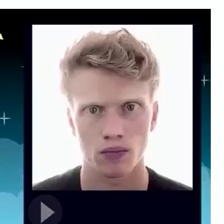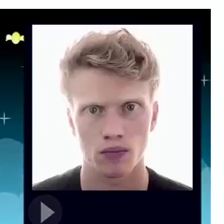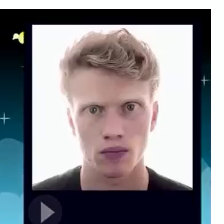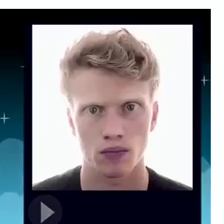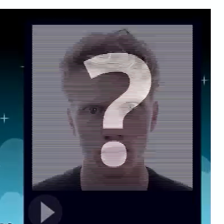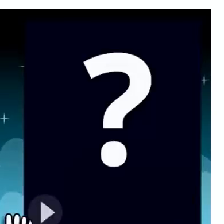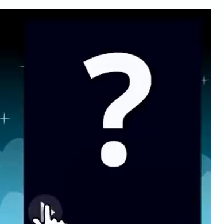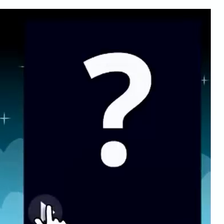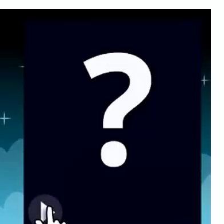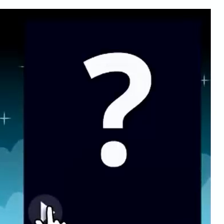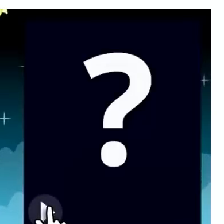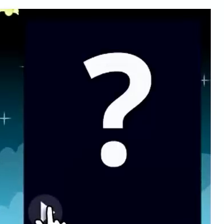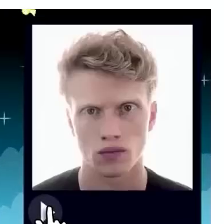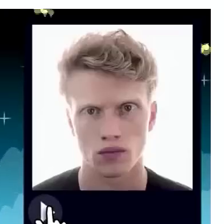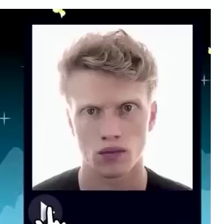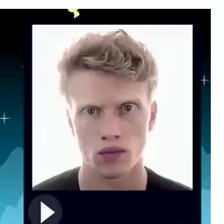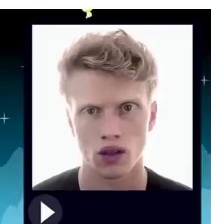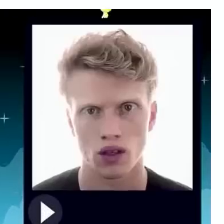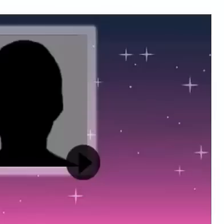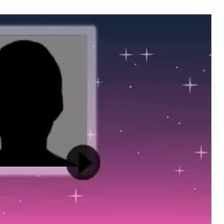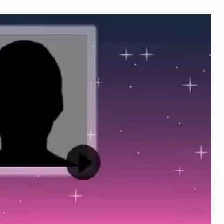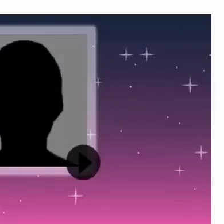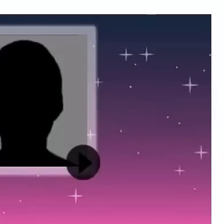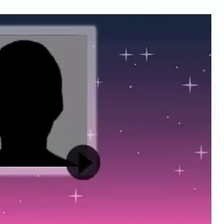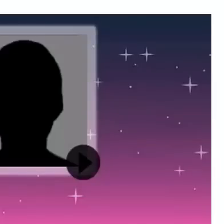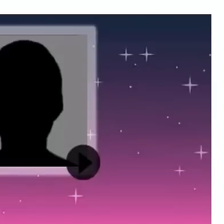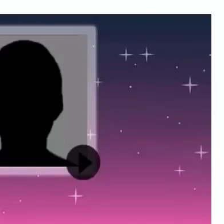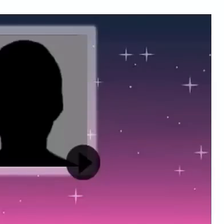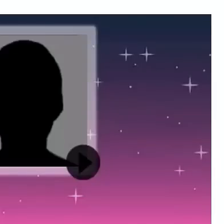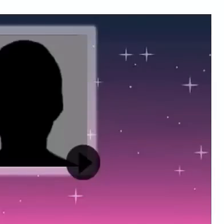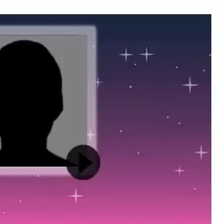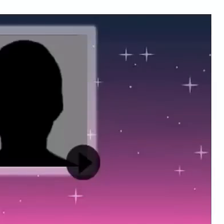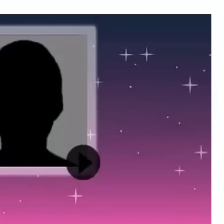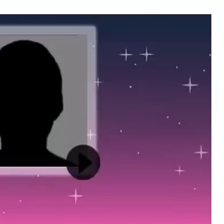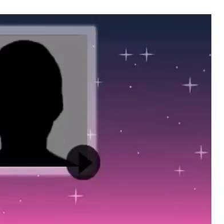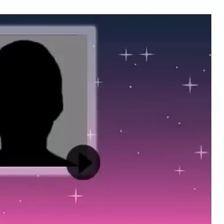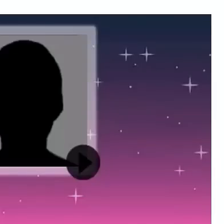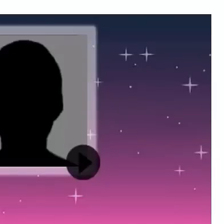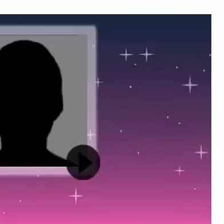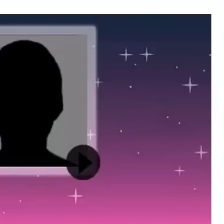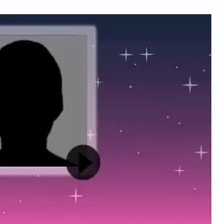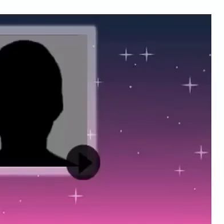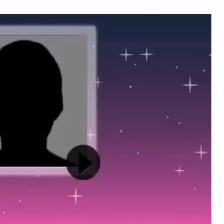He likes that, that's good. So as the children get better at this, it gets more challenging for them,